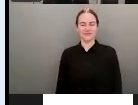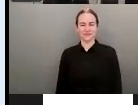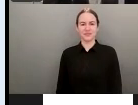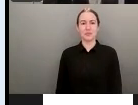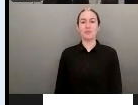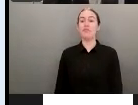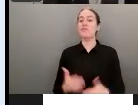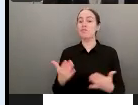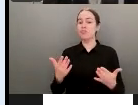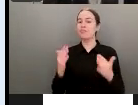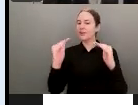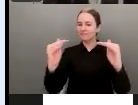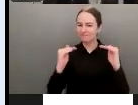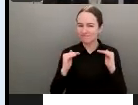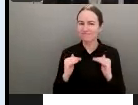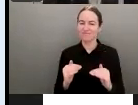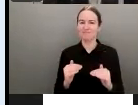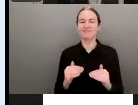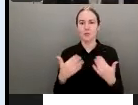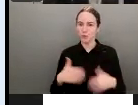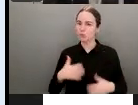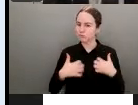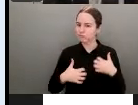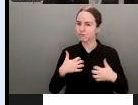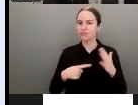we are going to have an interesting demo - sorry, meant to say